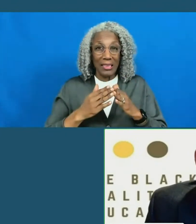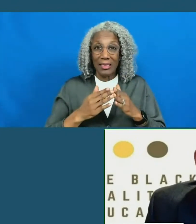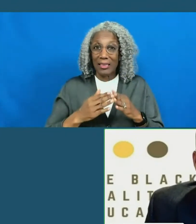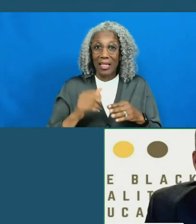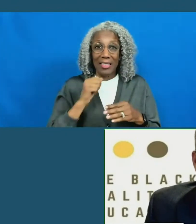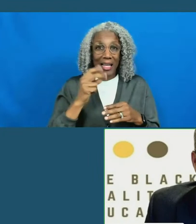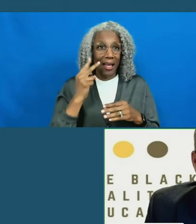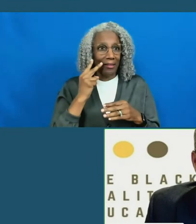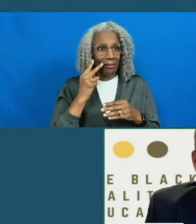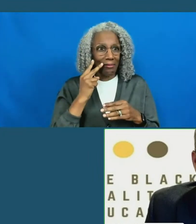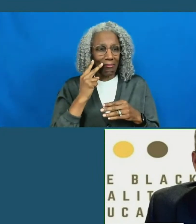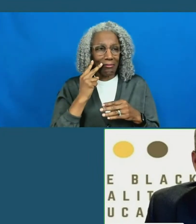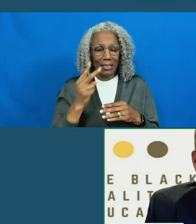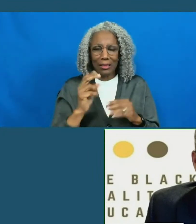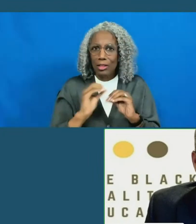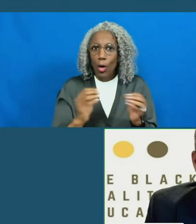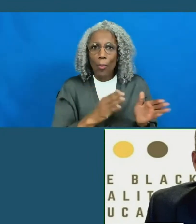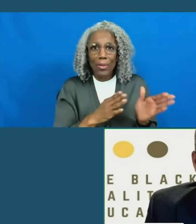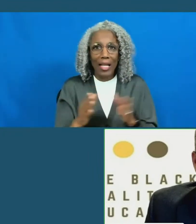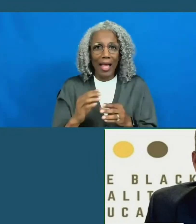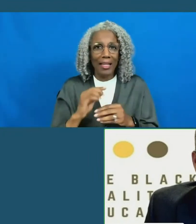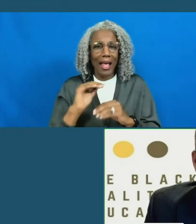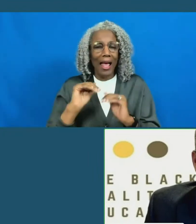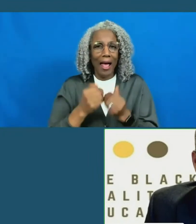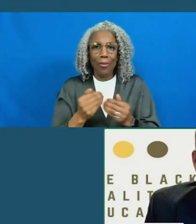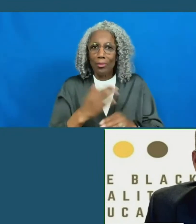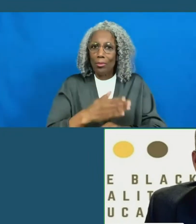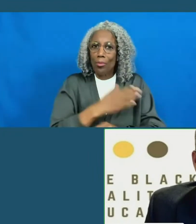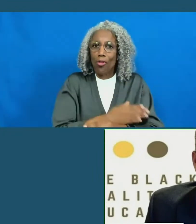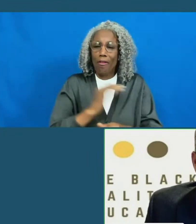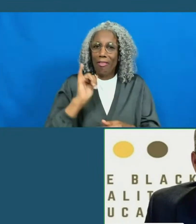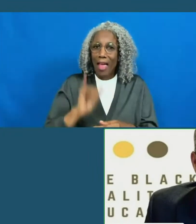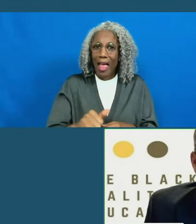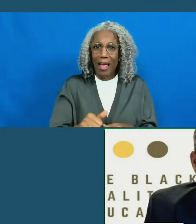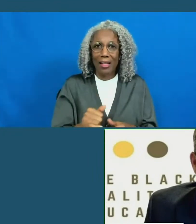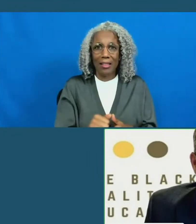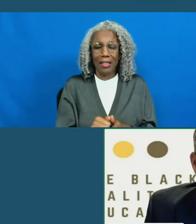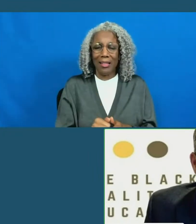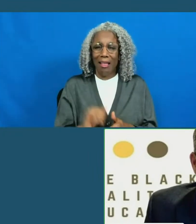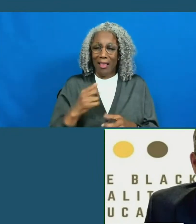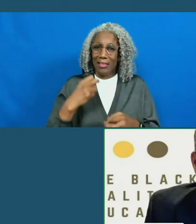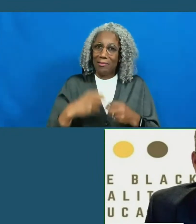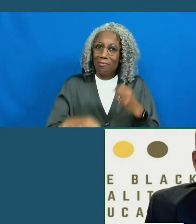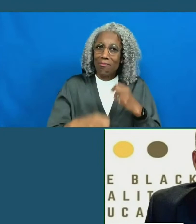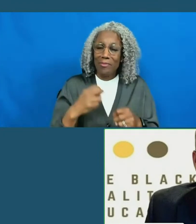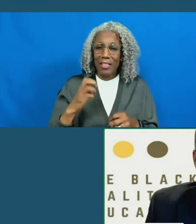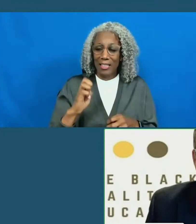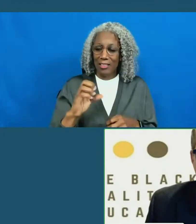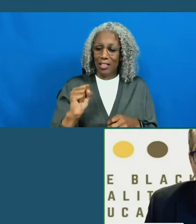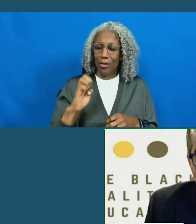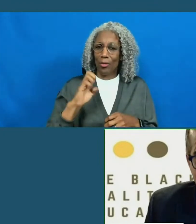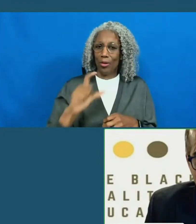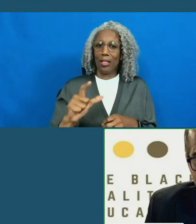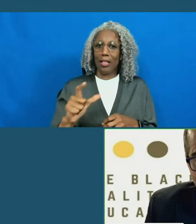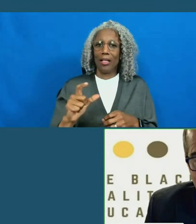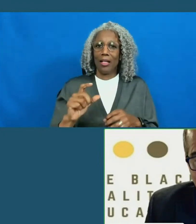that at least the community that's no. That's not seen a plan, especially plan about how